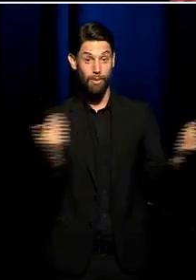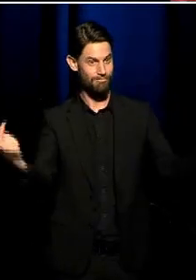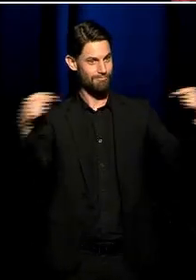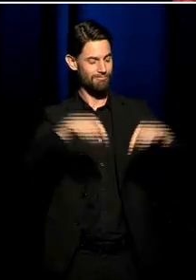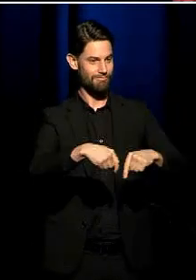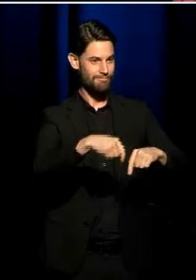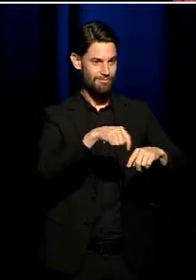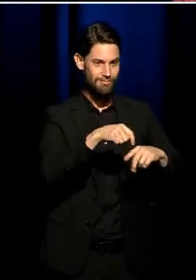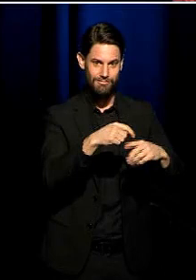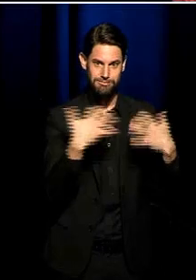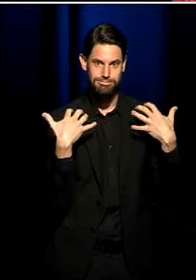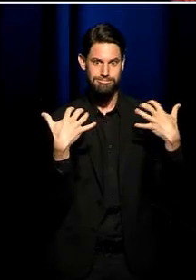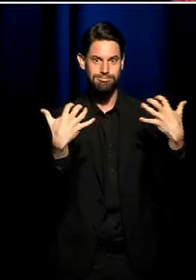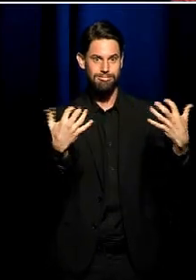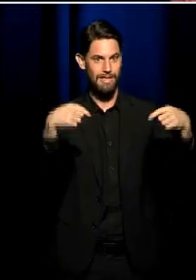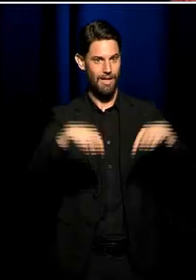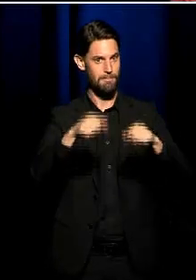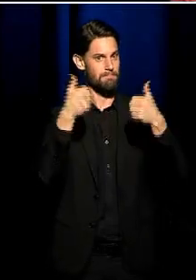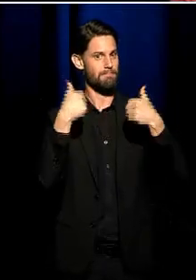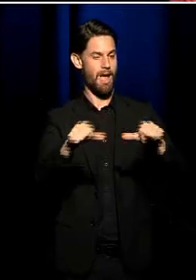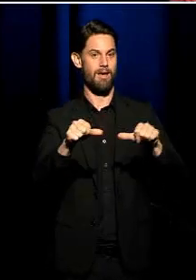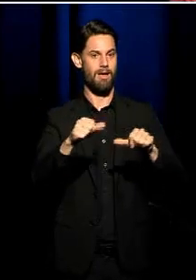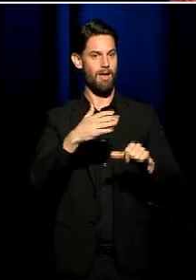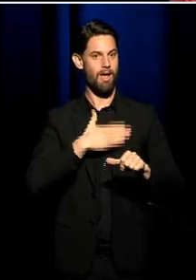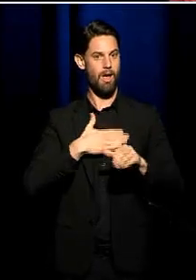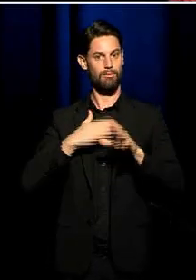hall for the first public sitting of the Royal Commission into Violence, Abuse,